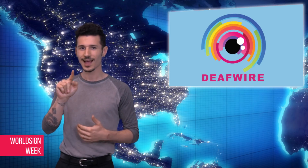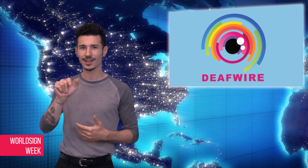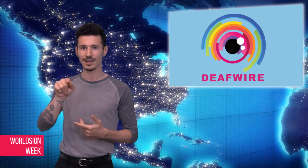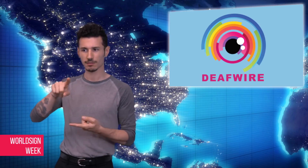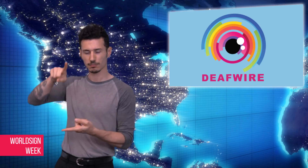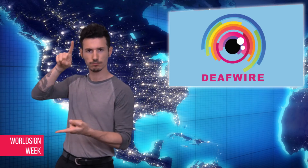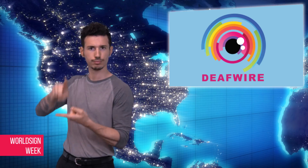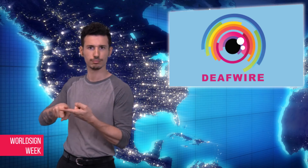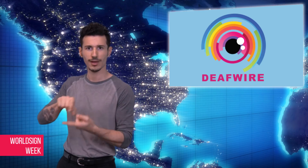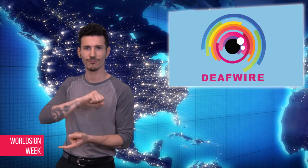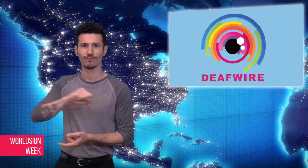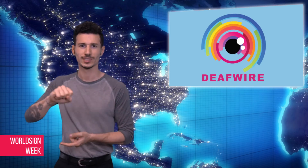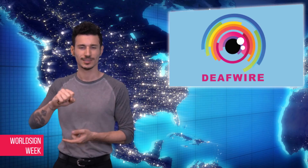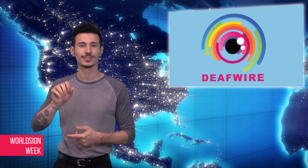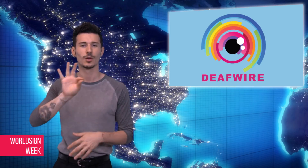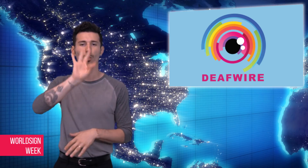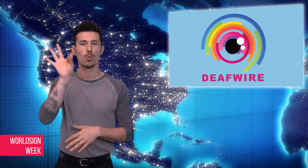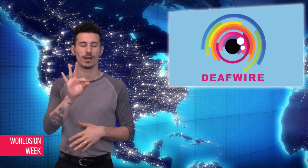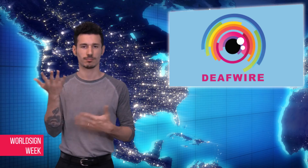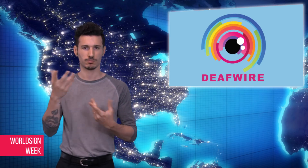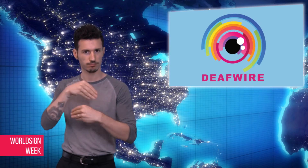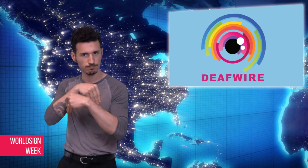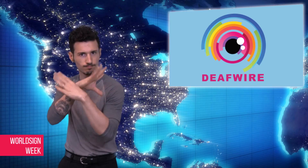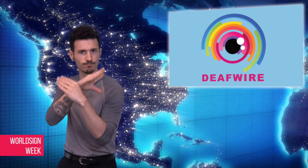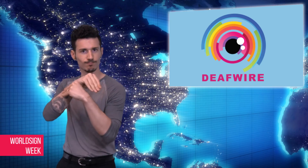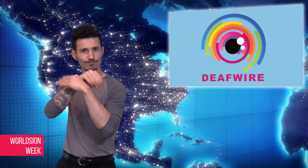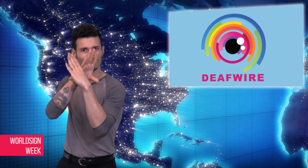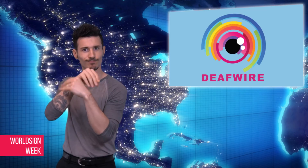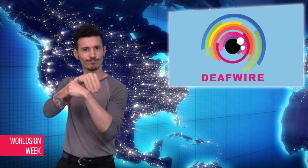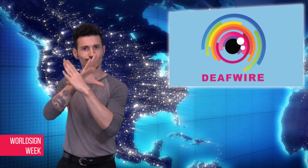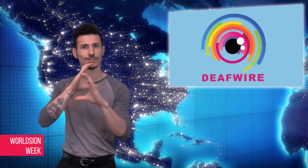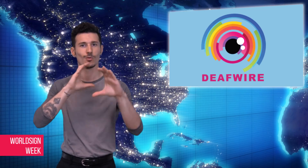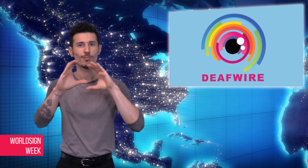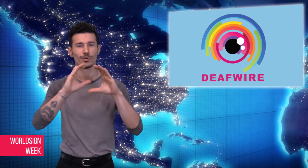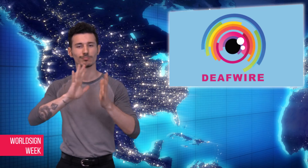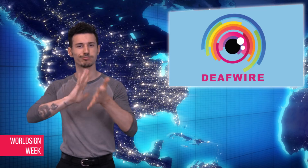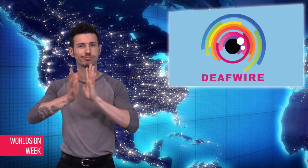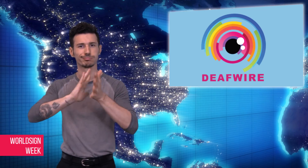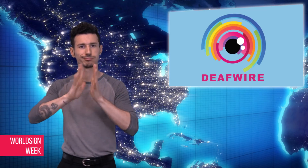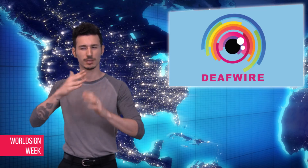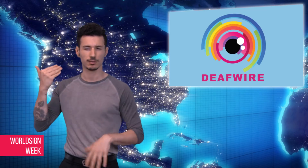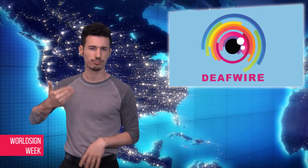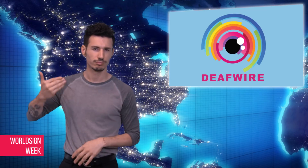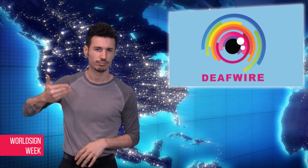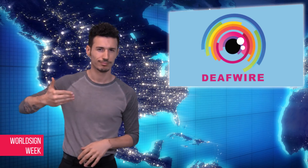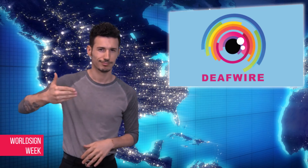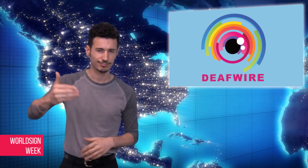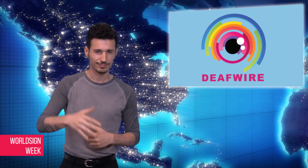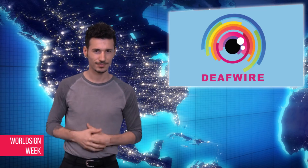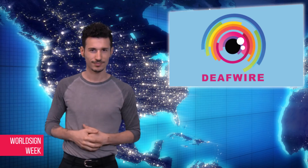communication. This puts them at a disadvantage especially when most